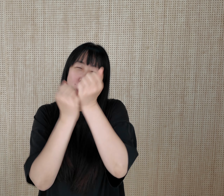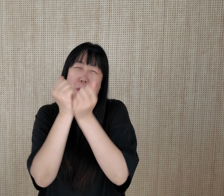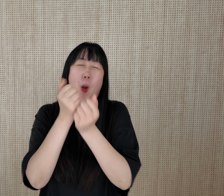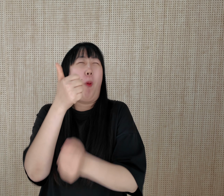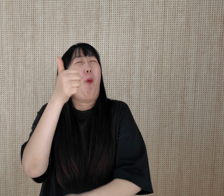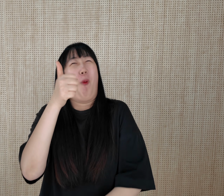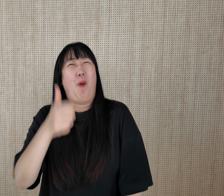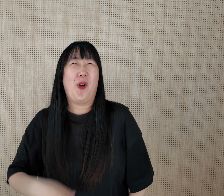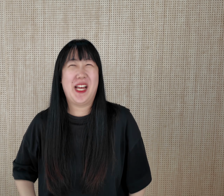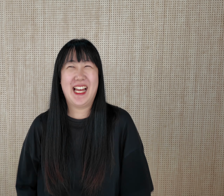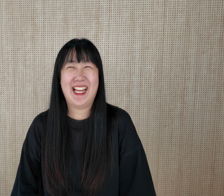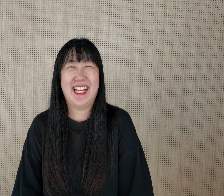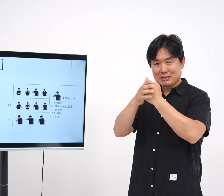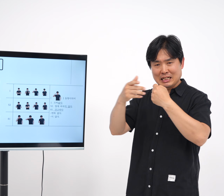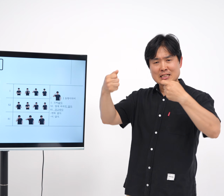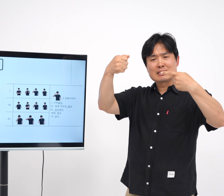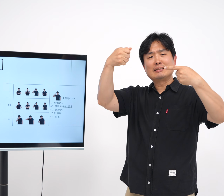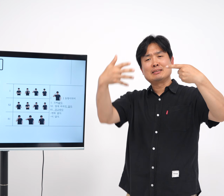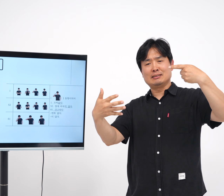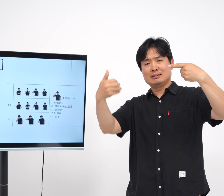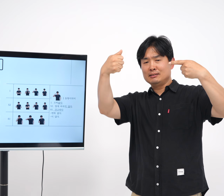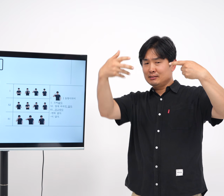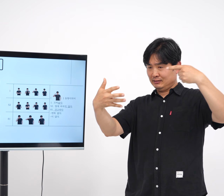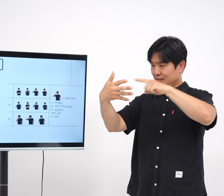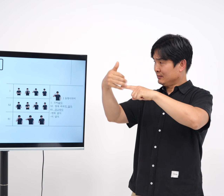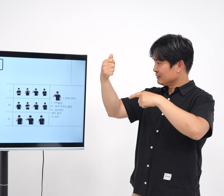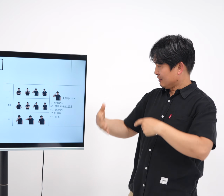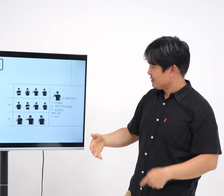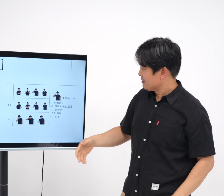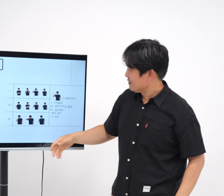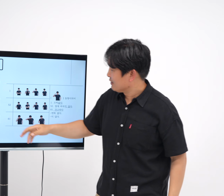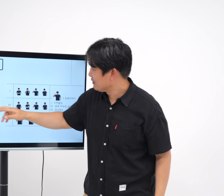Please explain very well! Now let's look at polysemy.